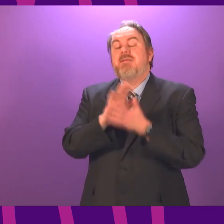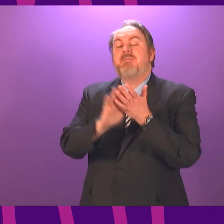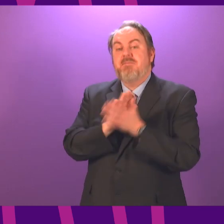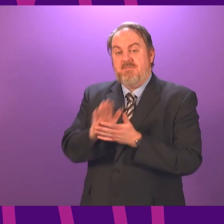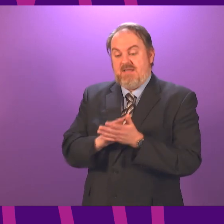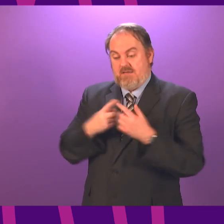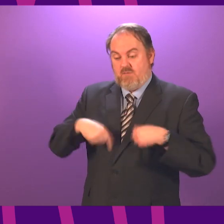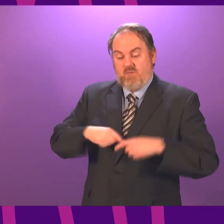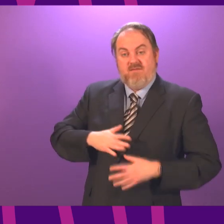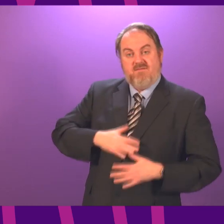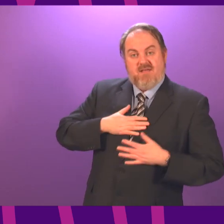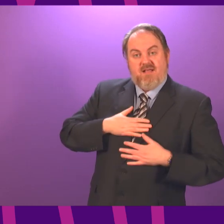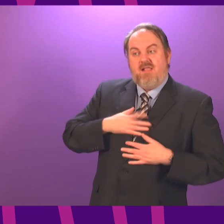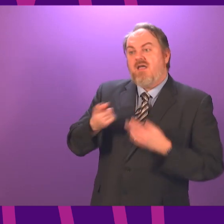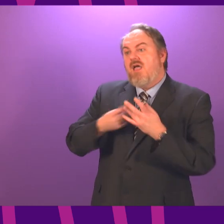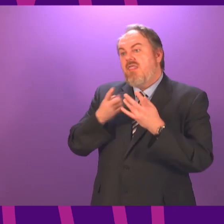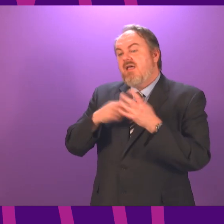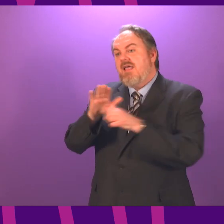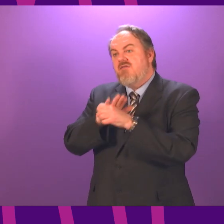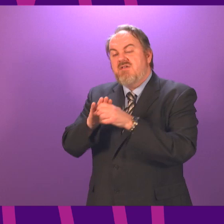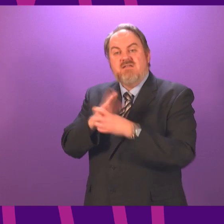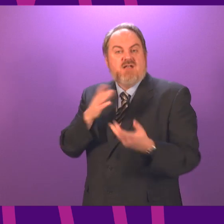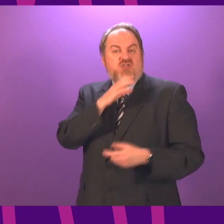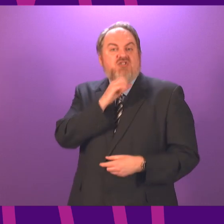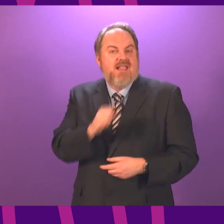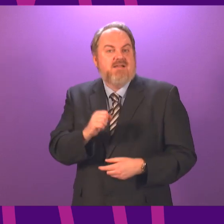that those parts of the country that are currently in level 3—Orkney and Shetland, for example—would